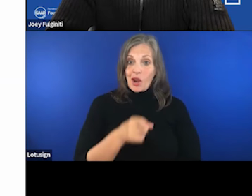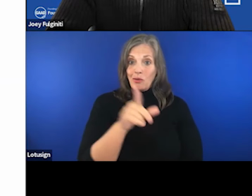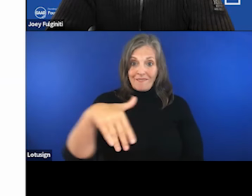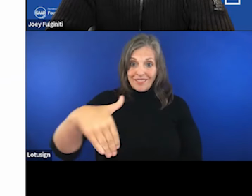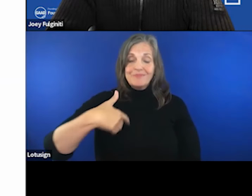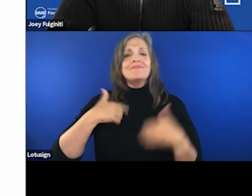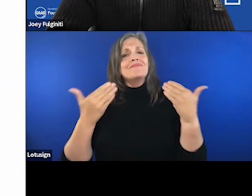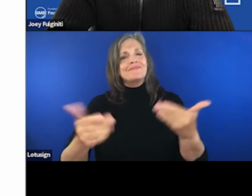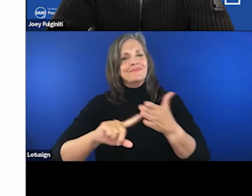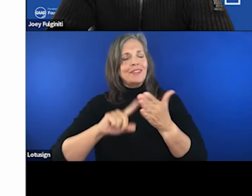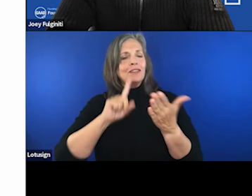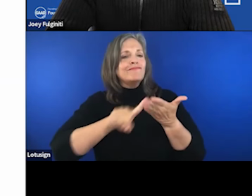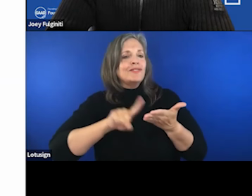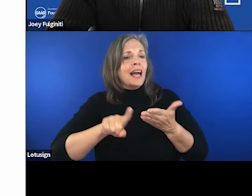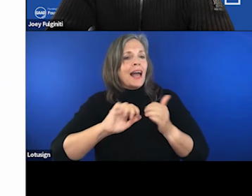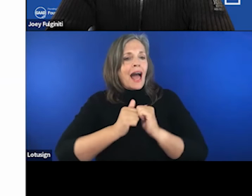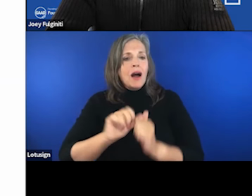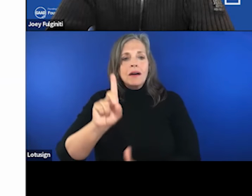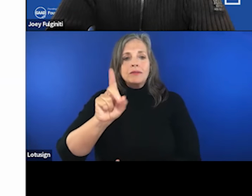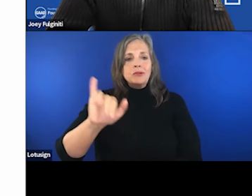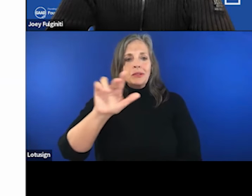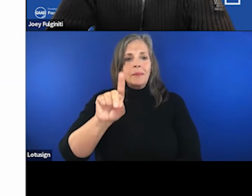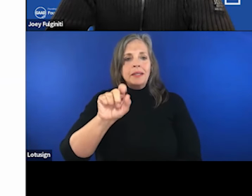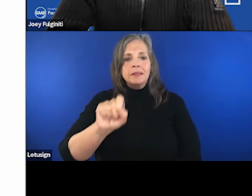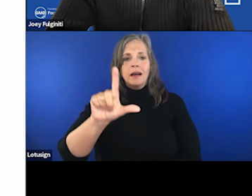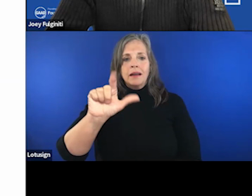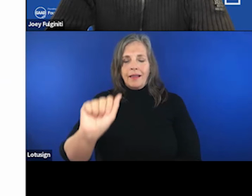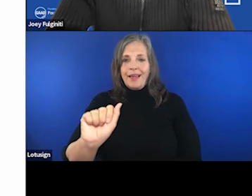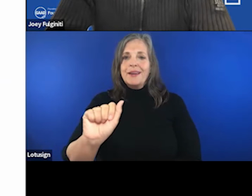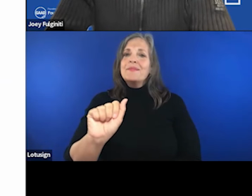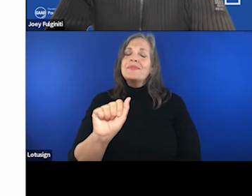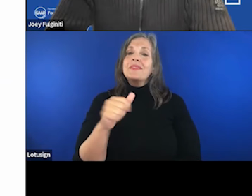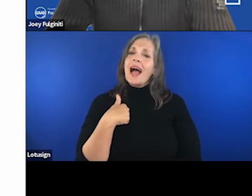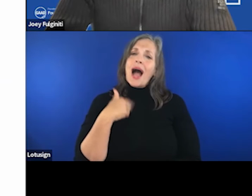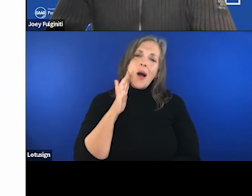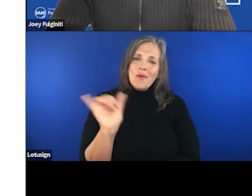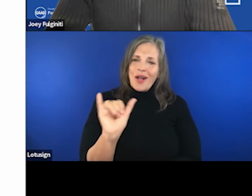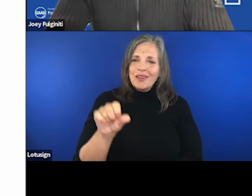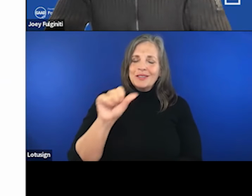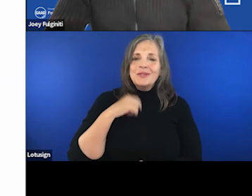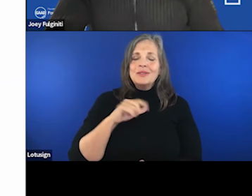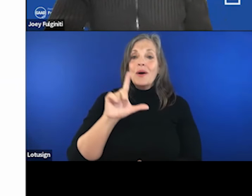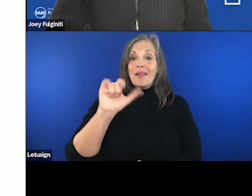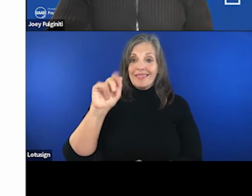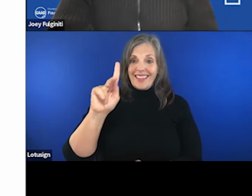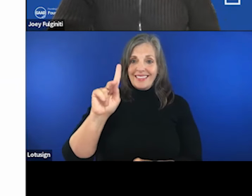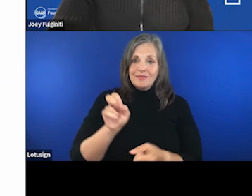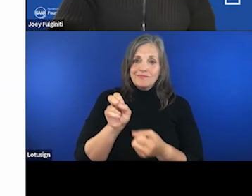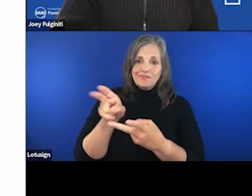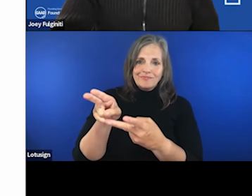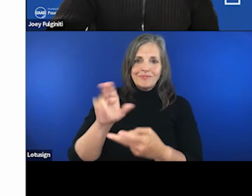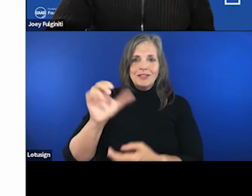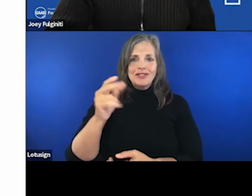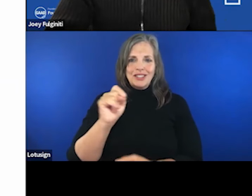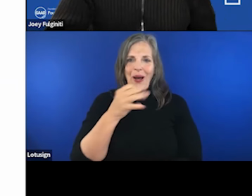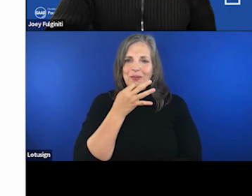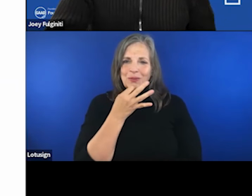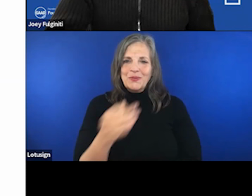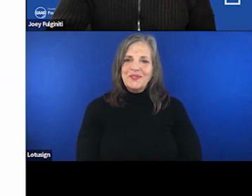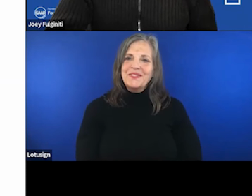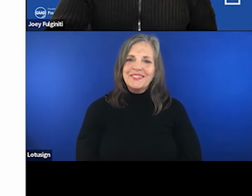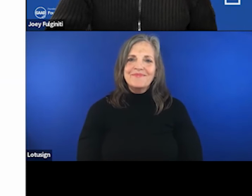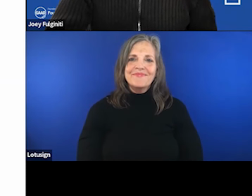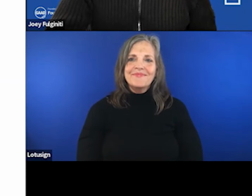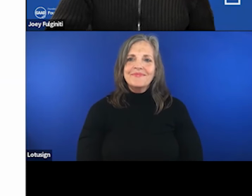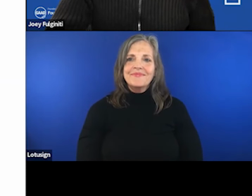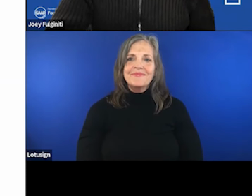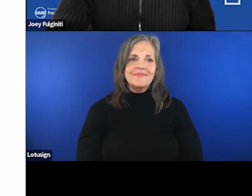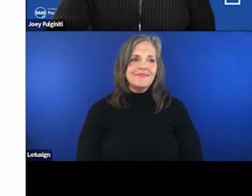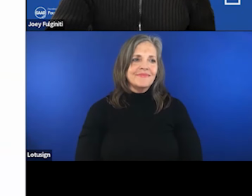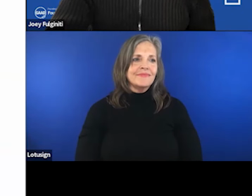at diamond.la and I will also uh drop the link in the chat shortly um I am super excited to